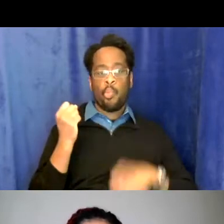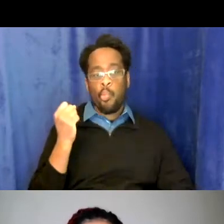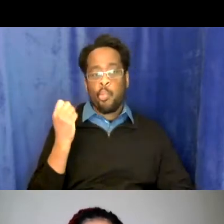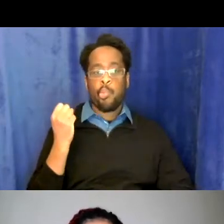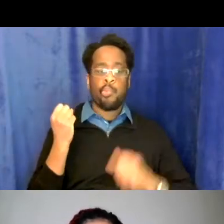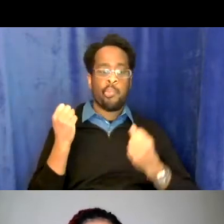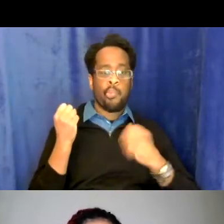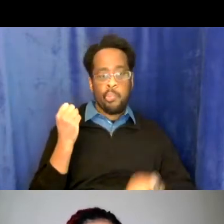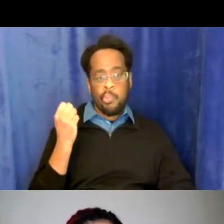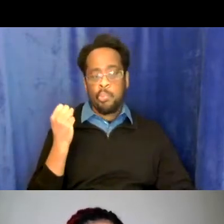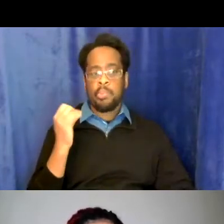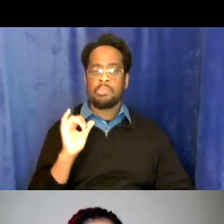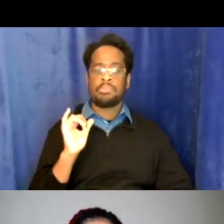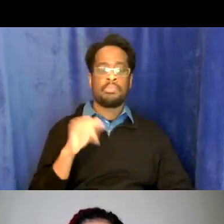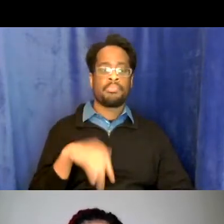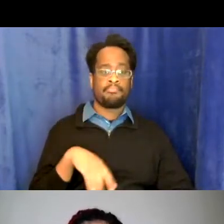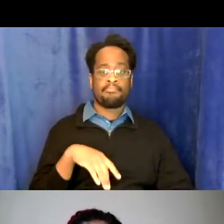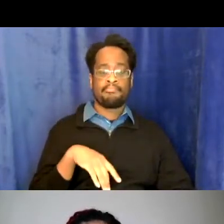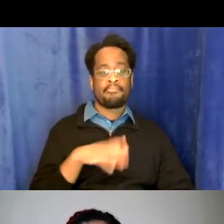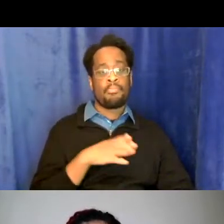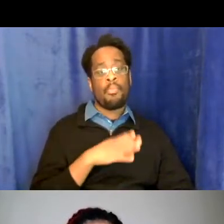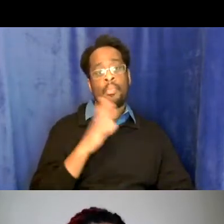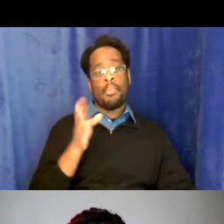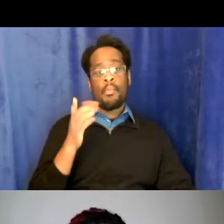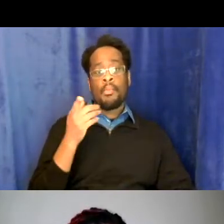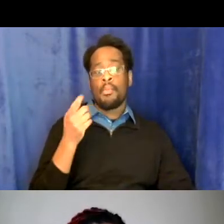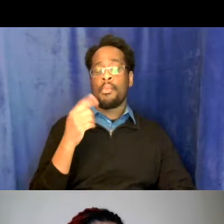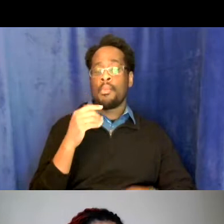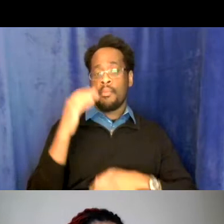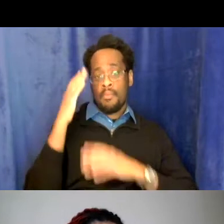two hands are used more often than the one hand that's used in the white community.